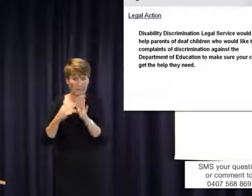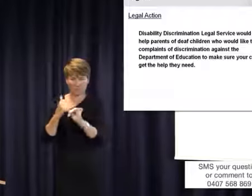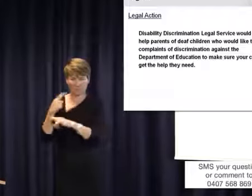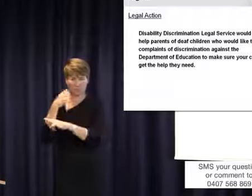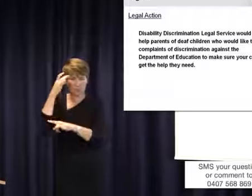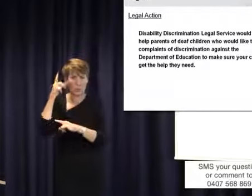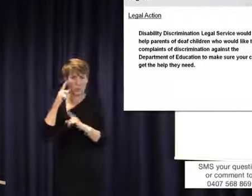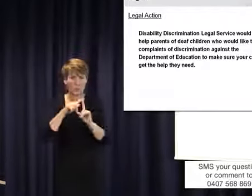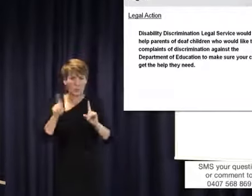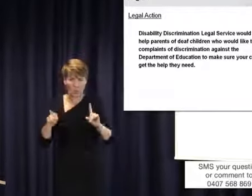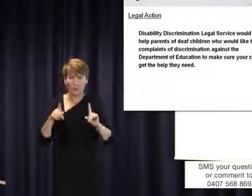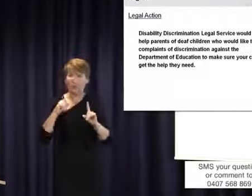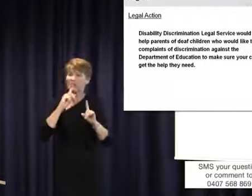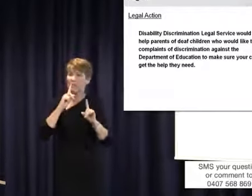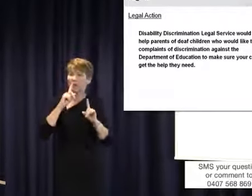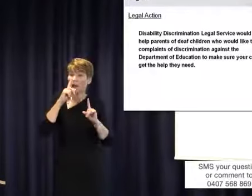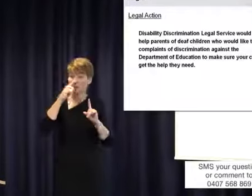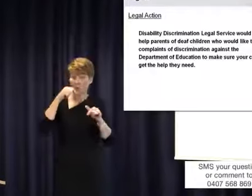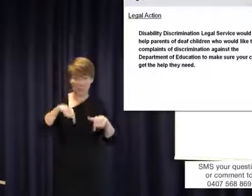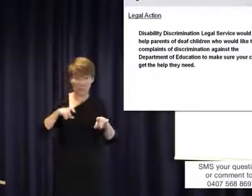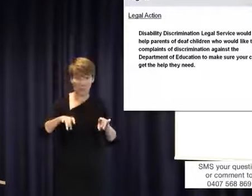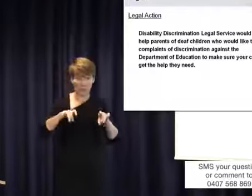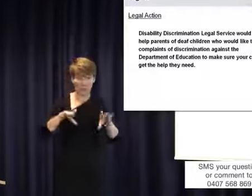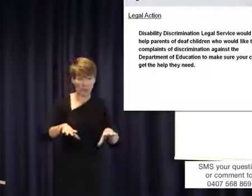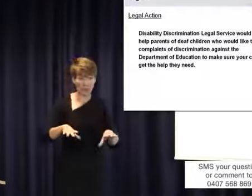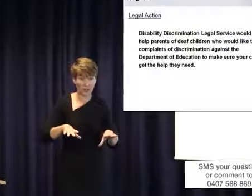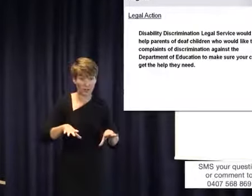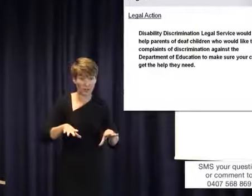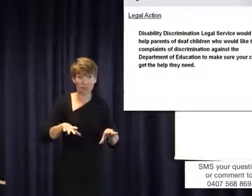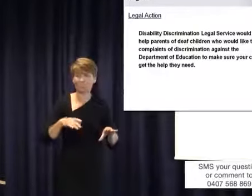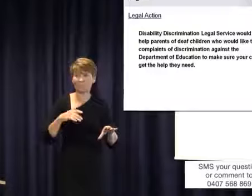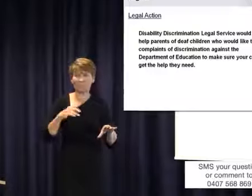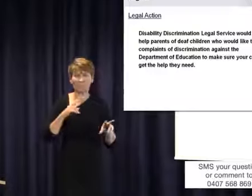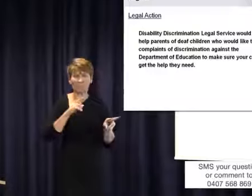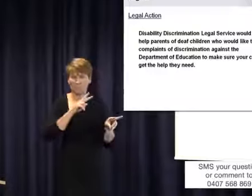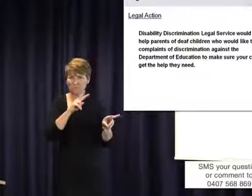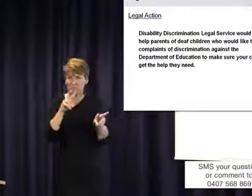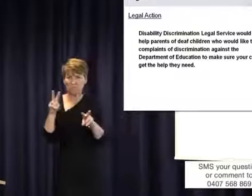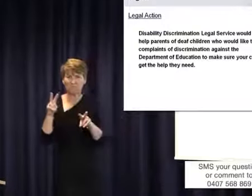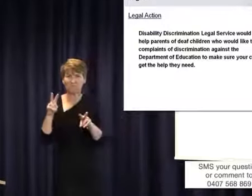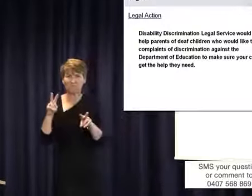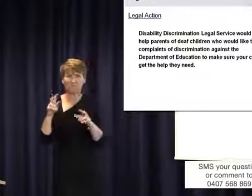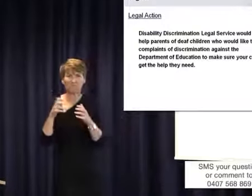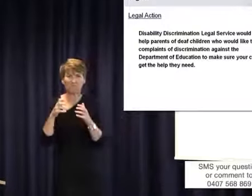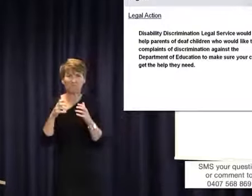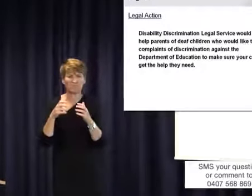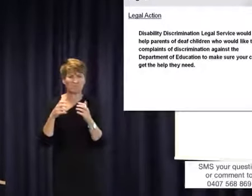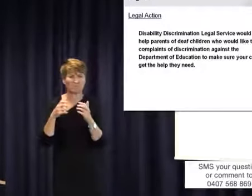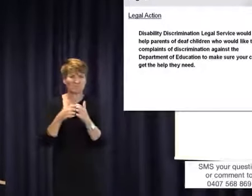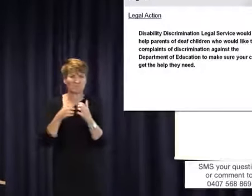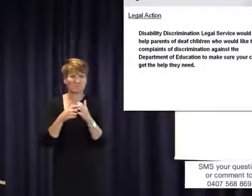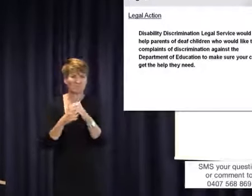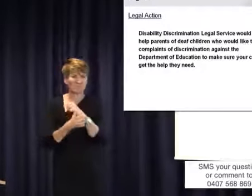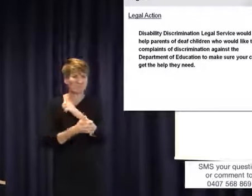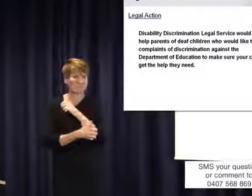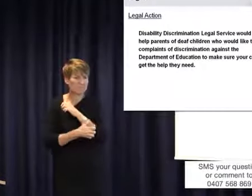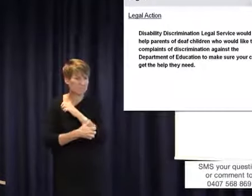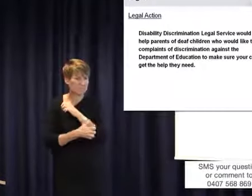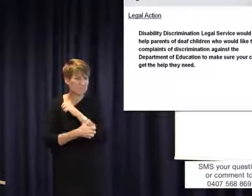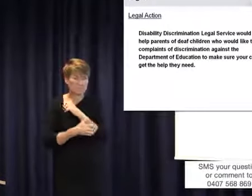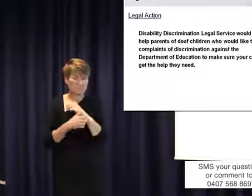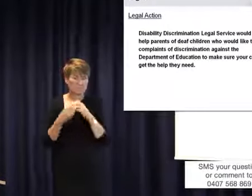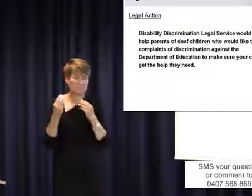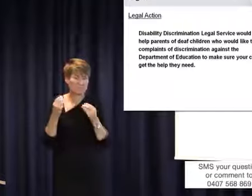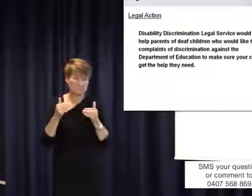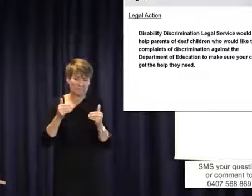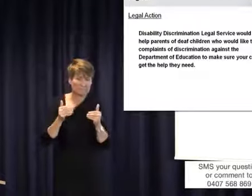in Australia having high rates of living in socio economic deprivation, very high rates.